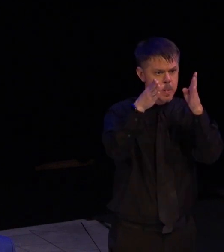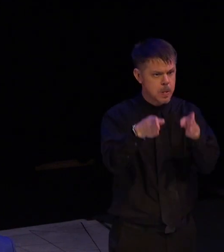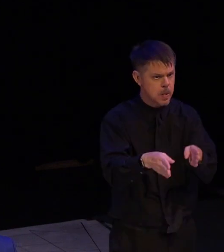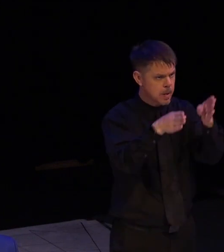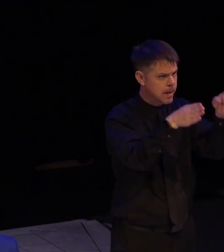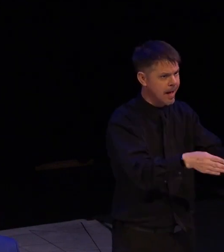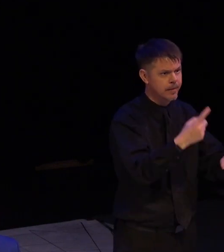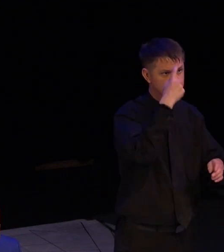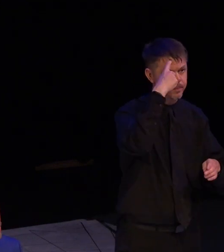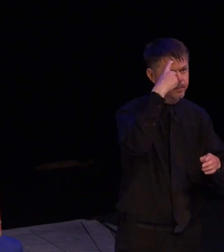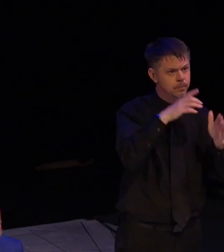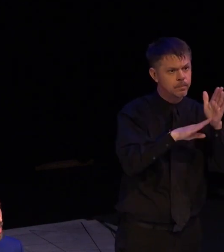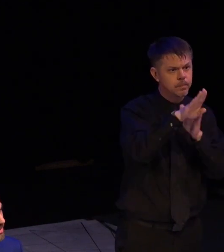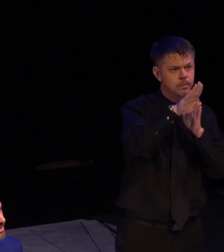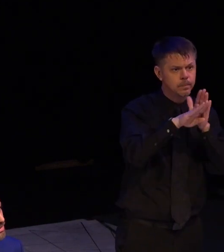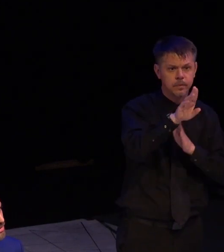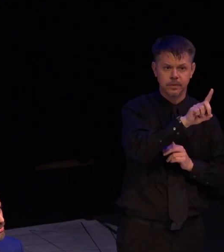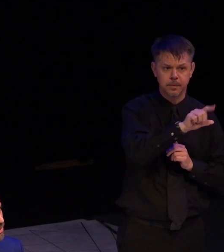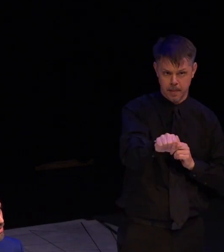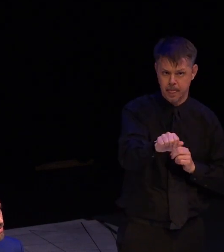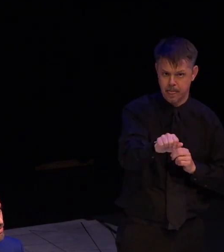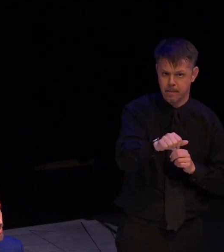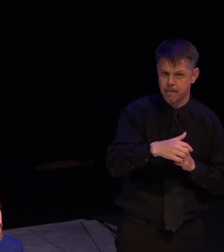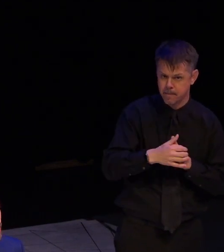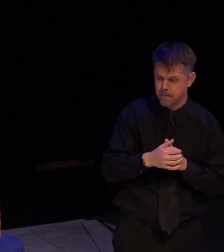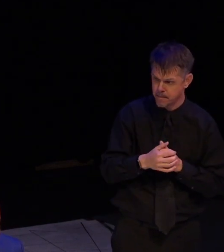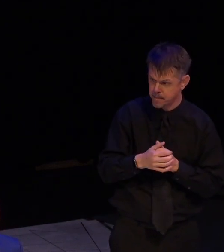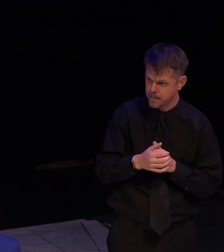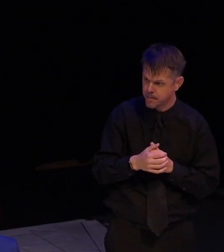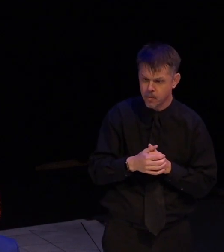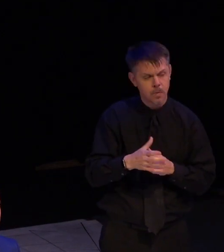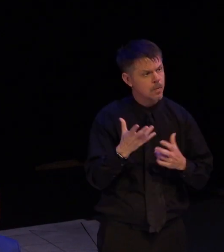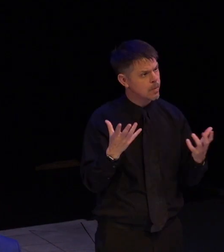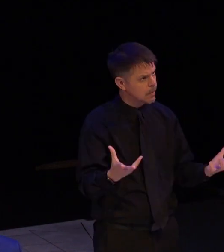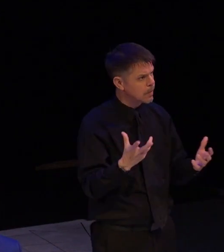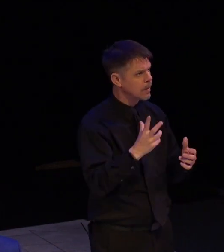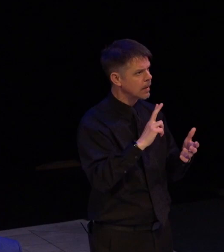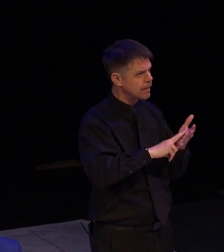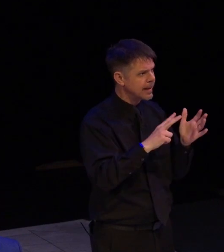developmental, or cognitive disabilities like they're these eternal children.